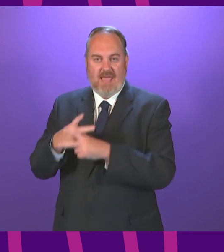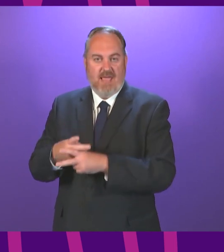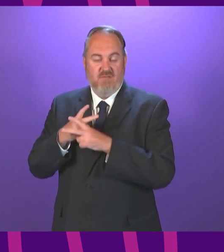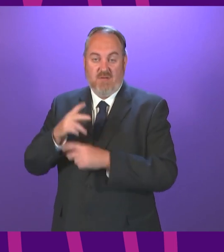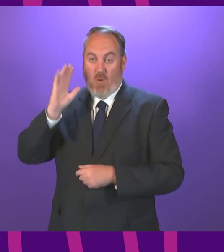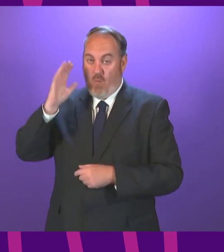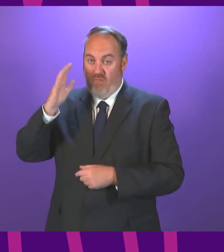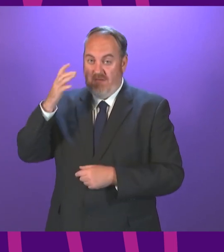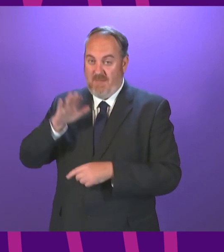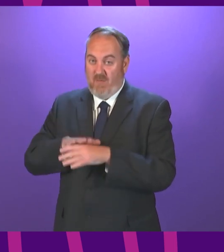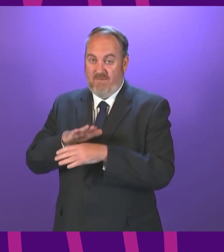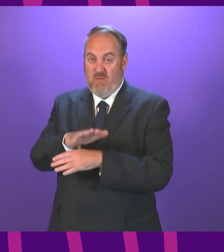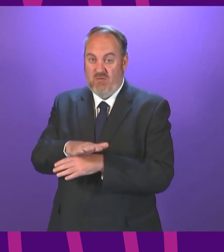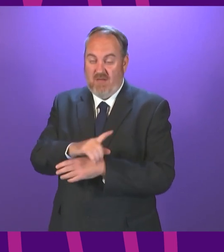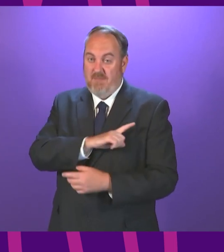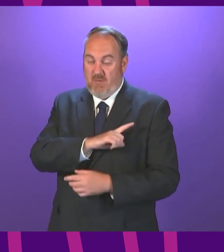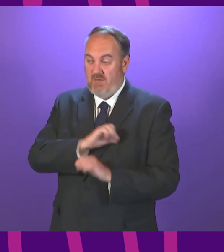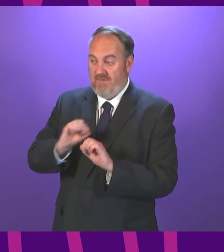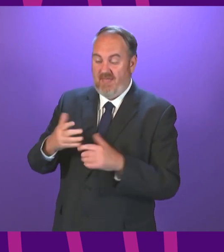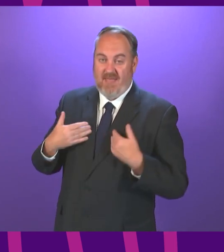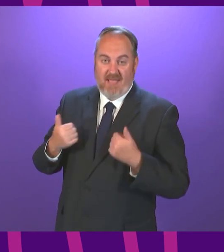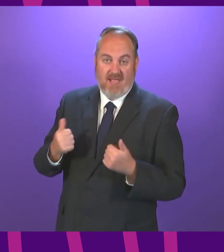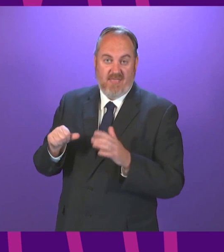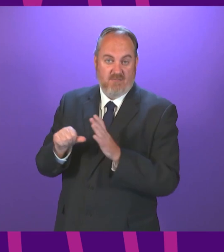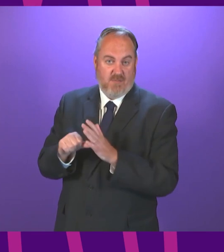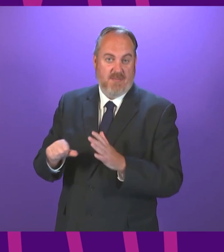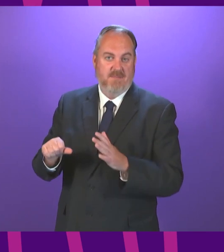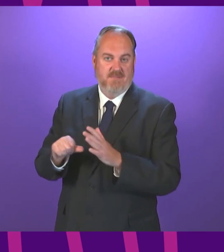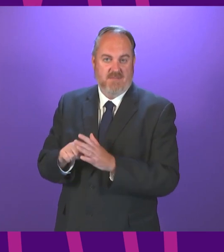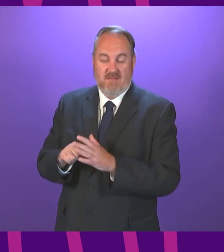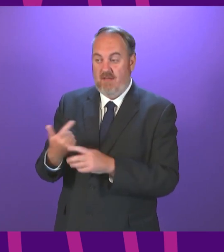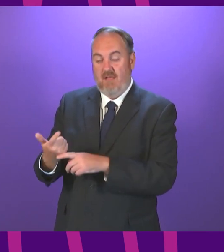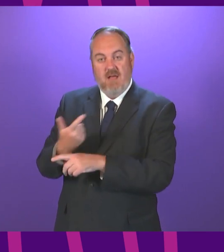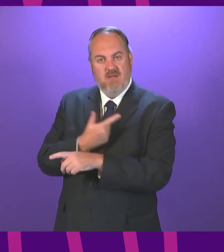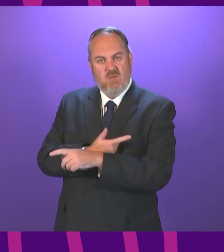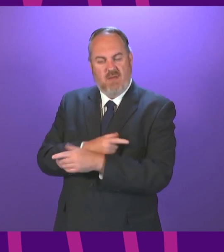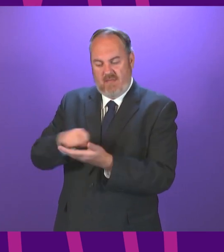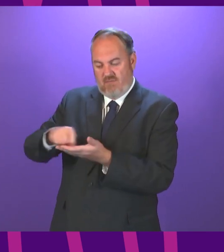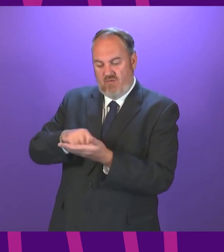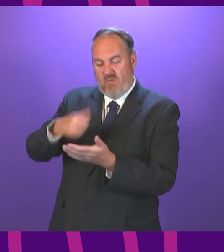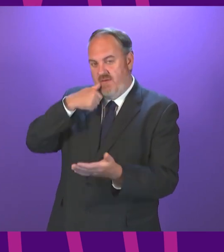because of their underlying conditions, understandably scared about what will come next. Last week, some of them wrote to the Scottish Government to raise serious concerns